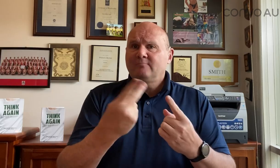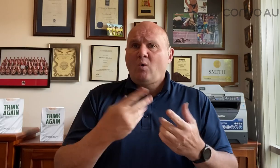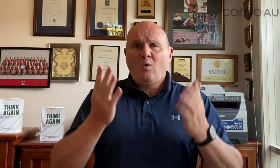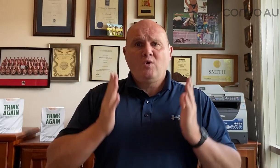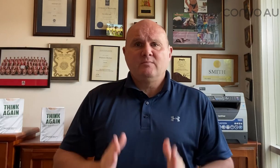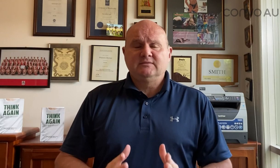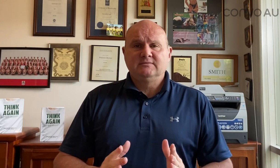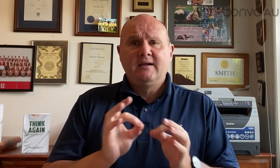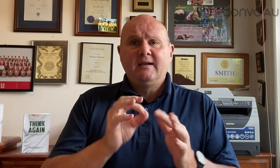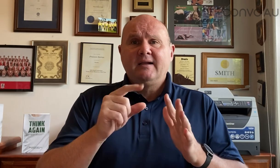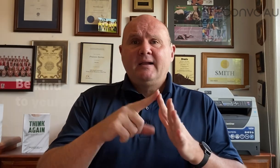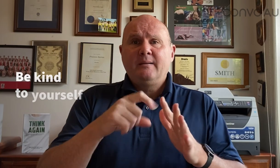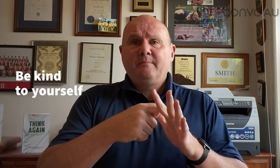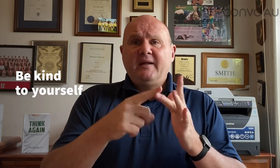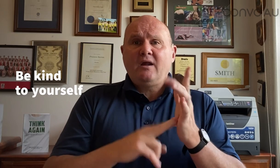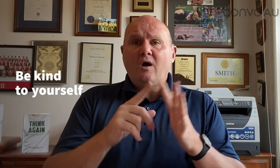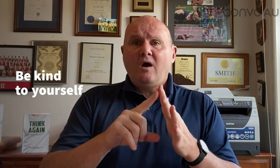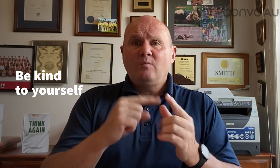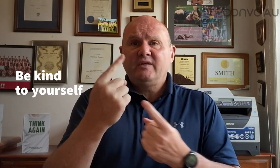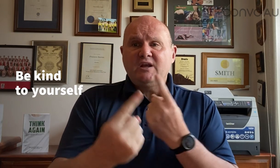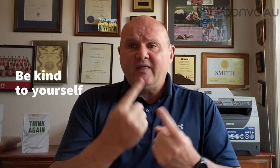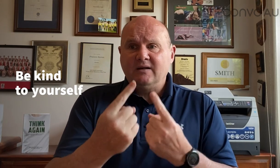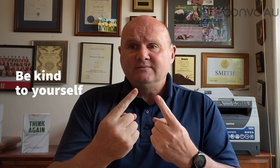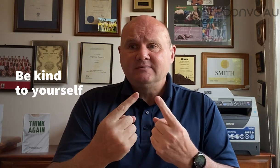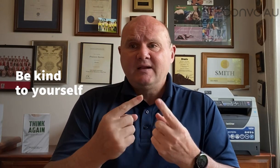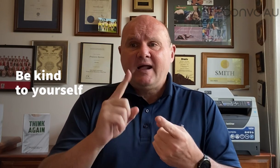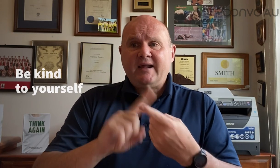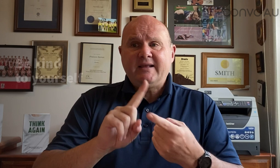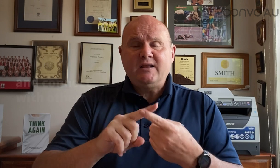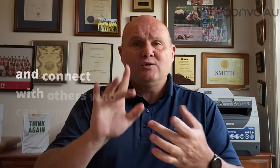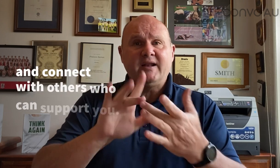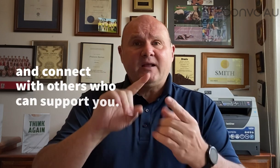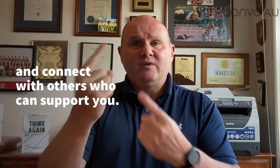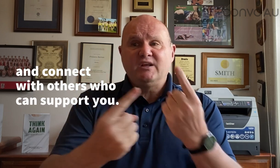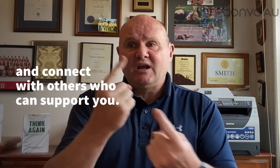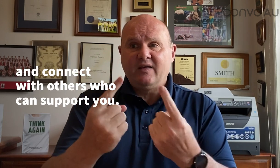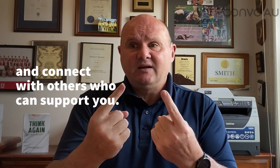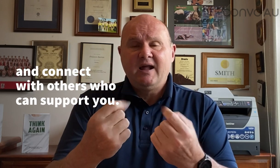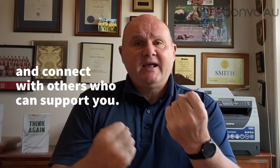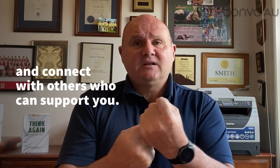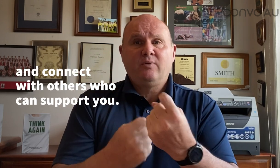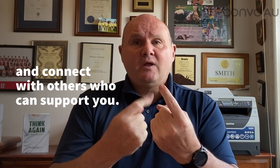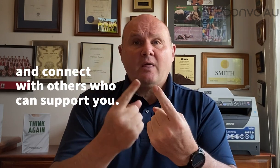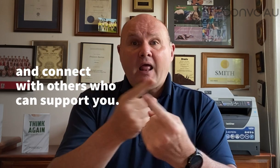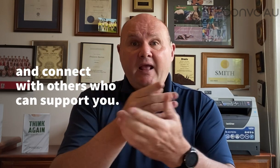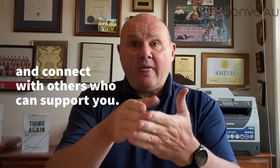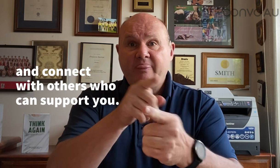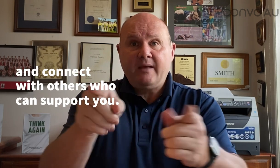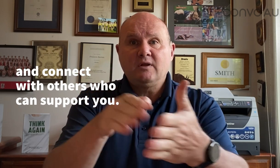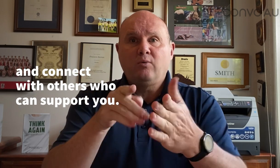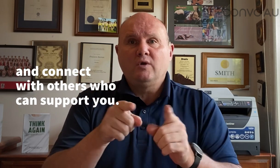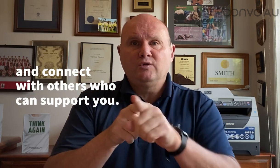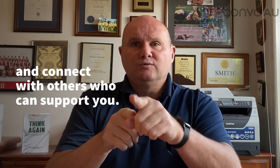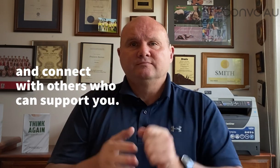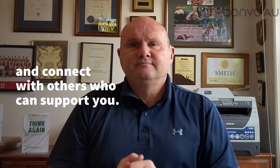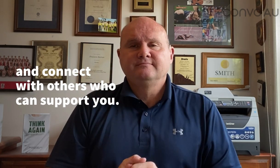We are all human. Be kind to yourself and connect with others who can support you.